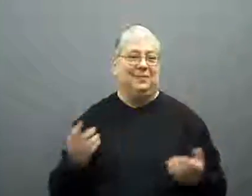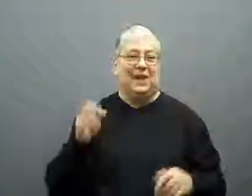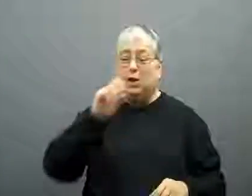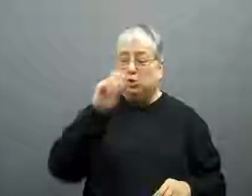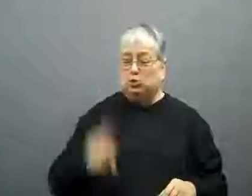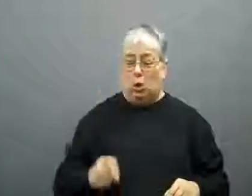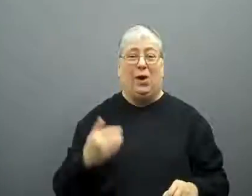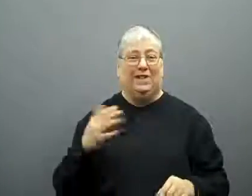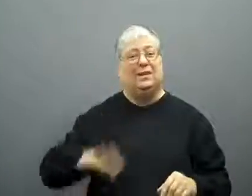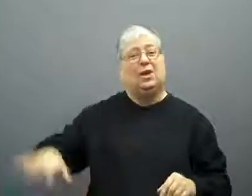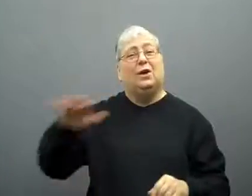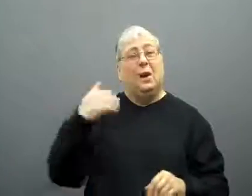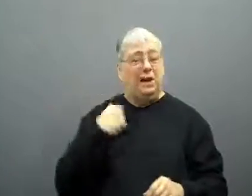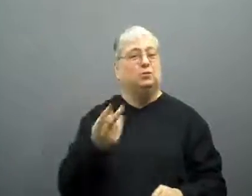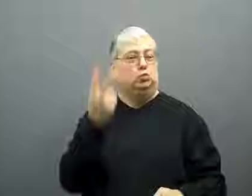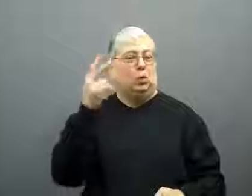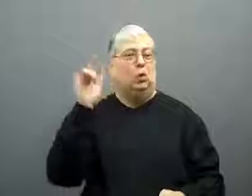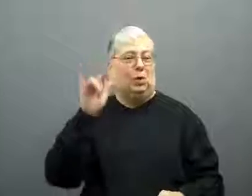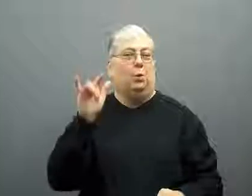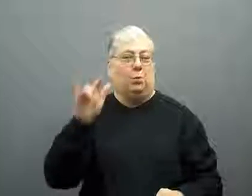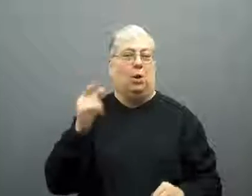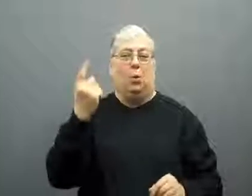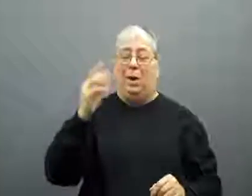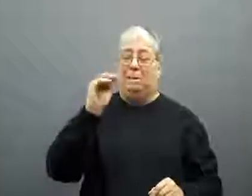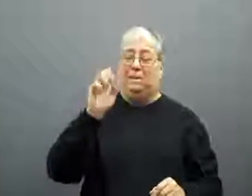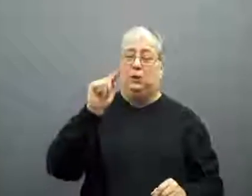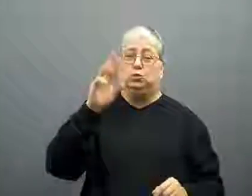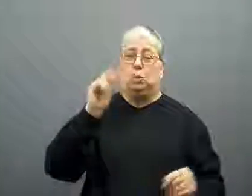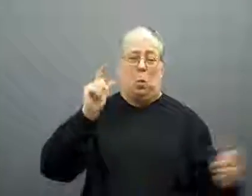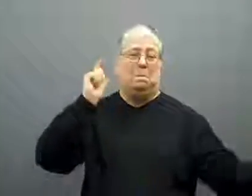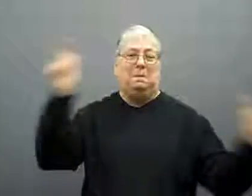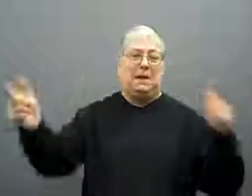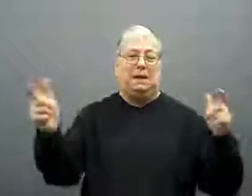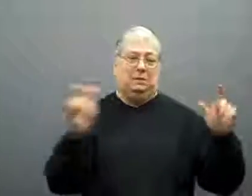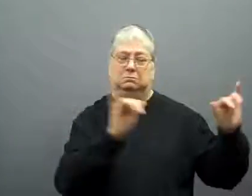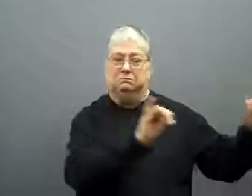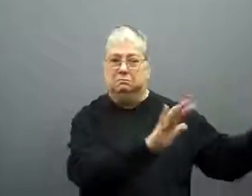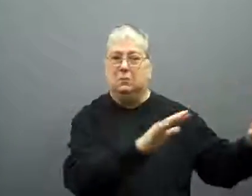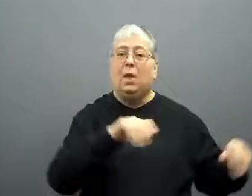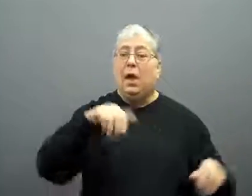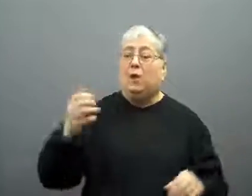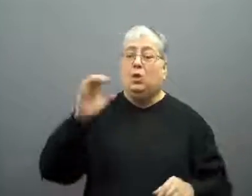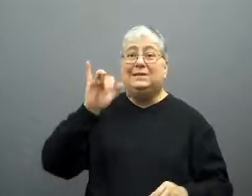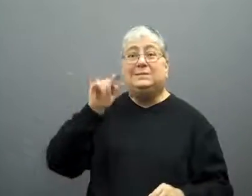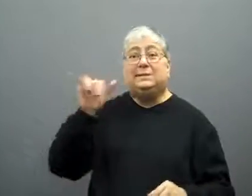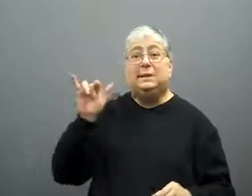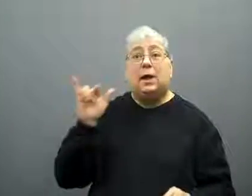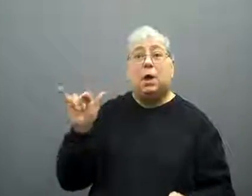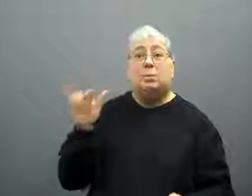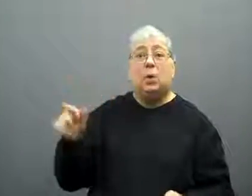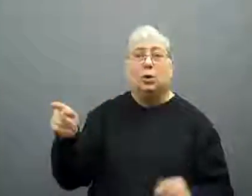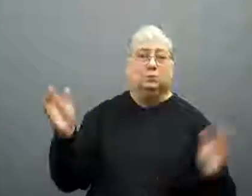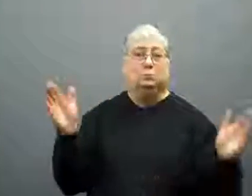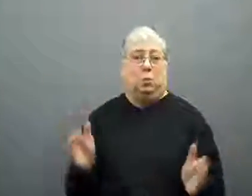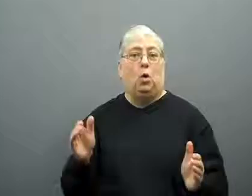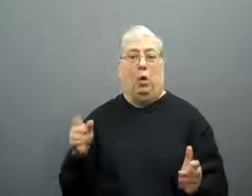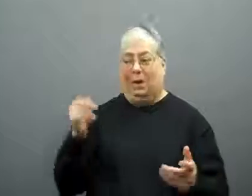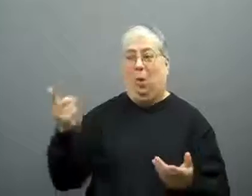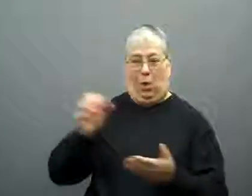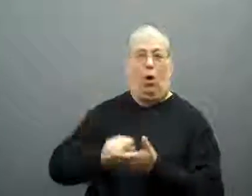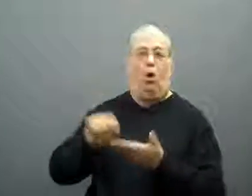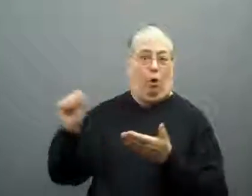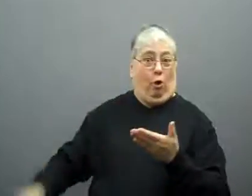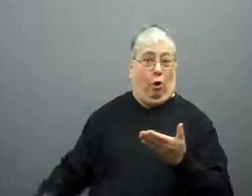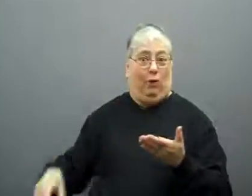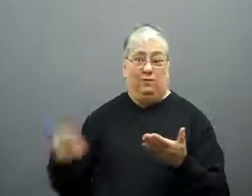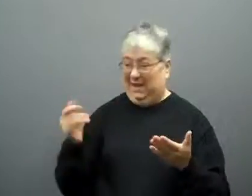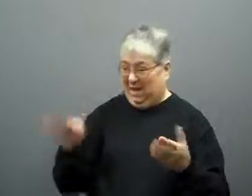The Detroit area has two airports.